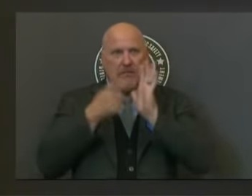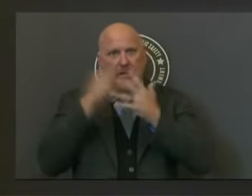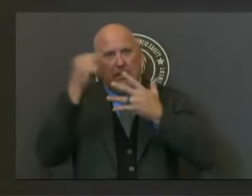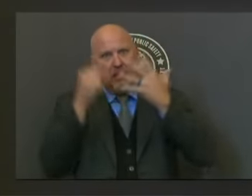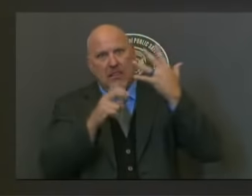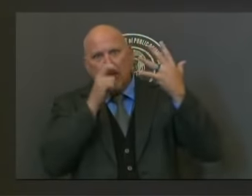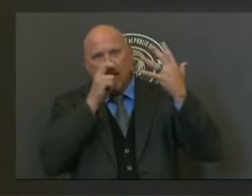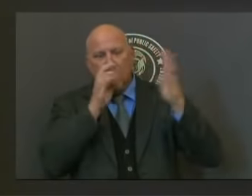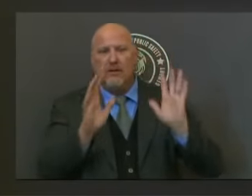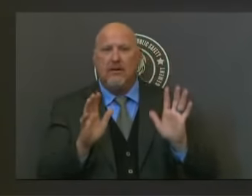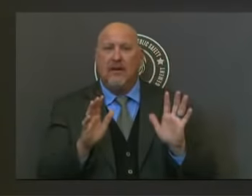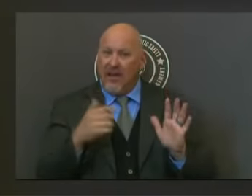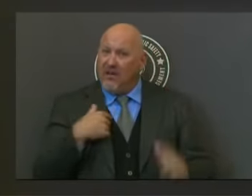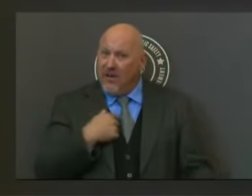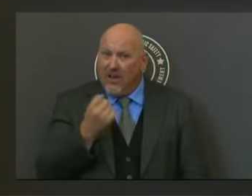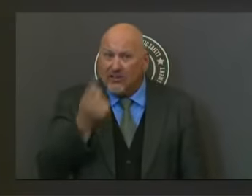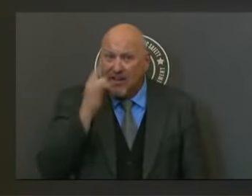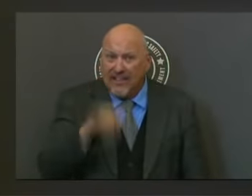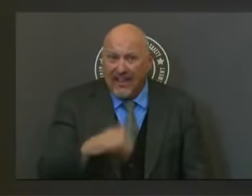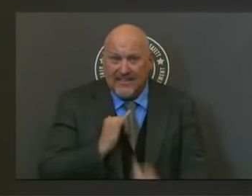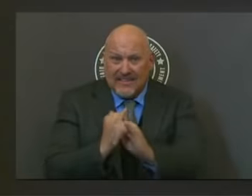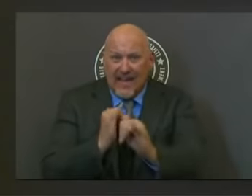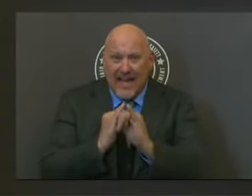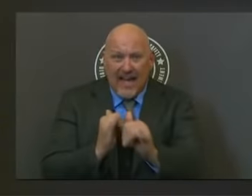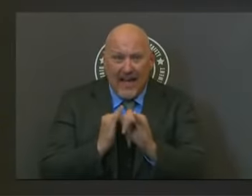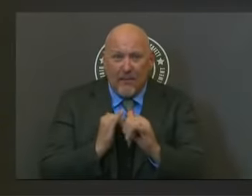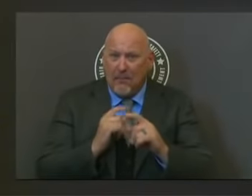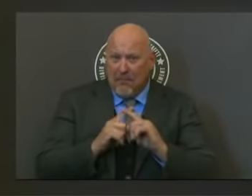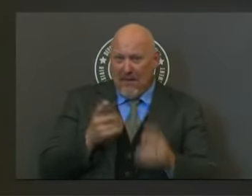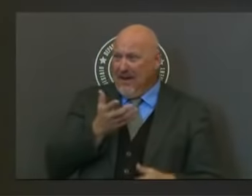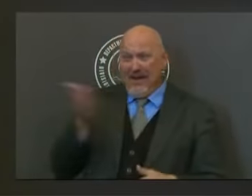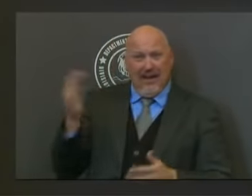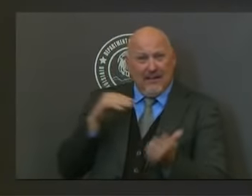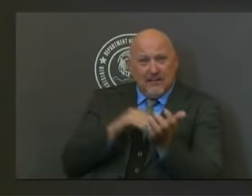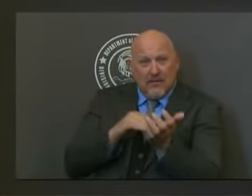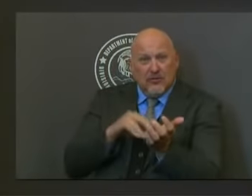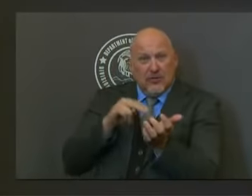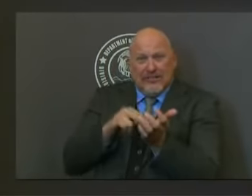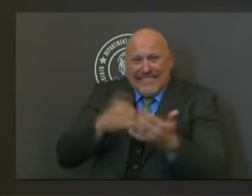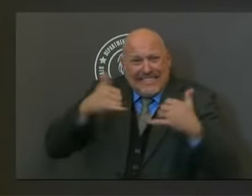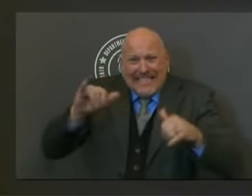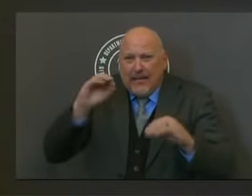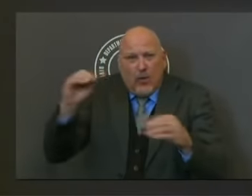developing a vaccine we're all